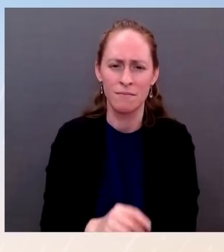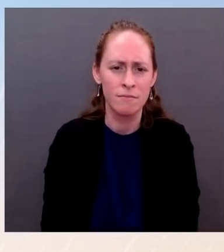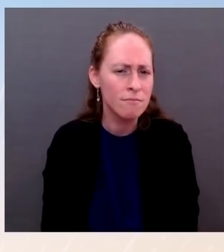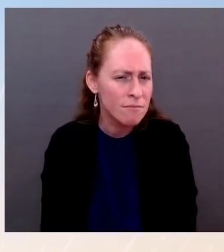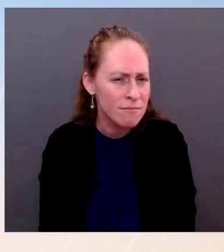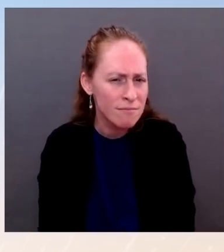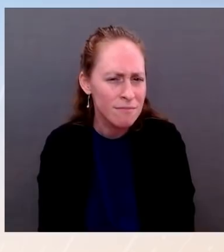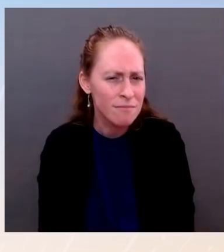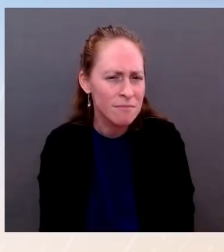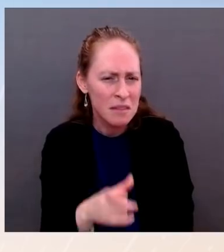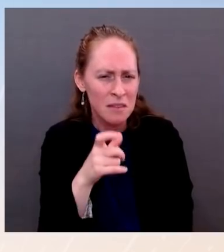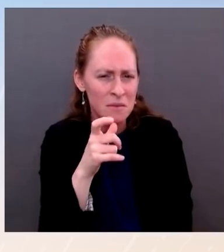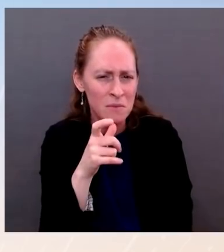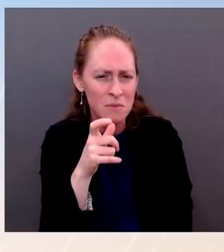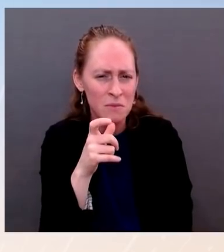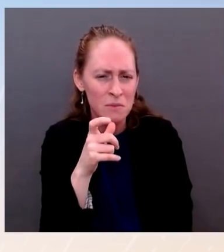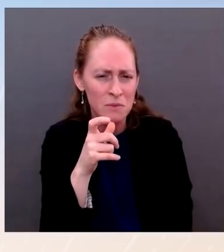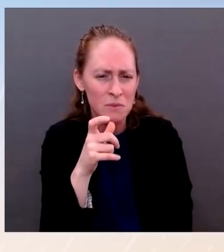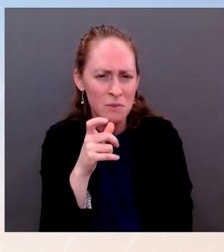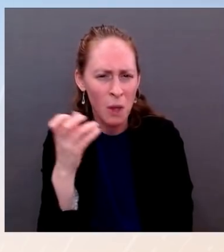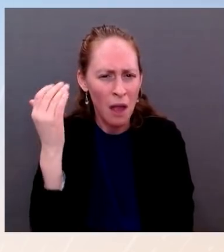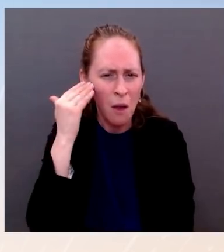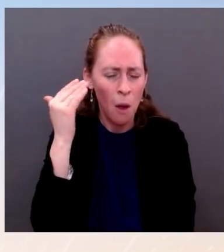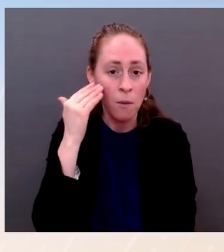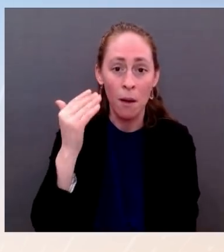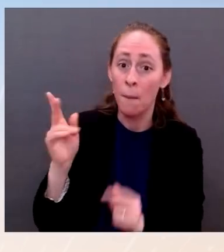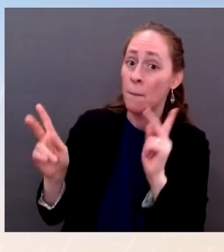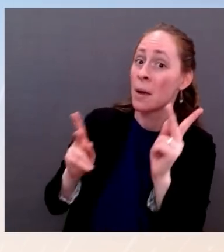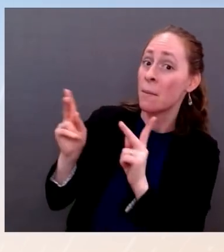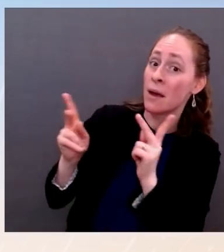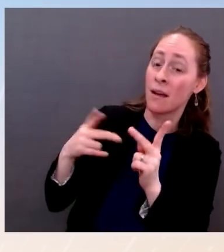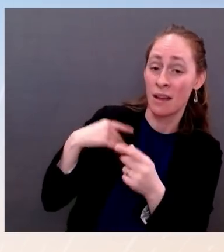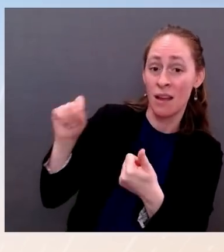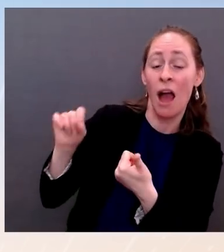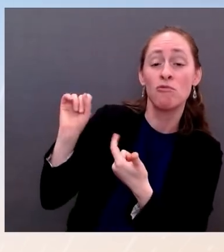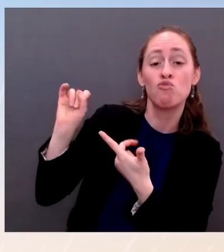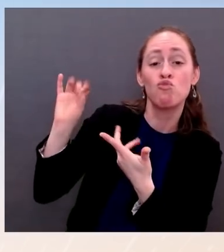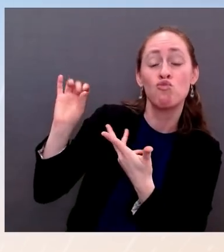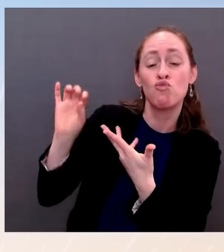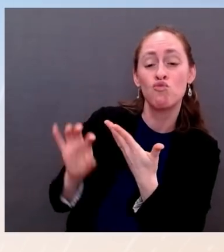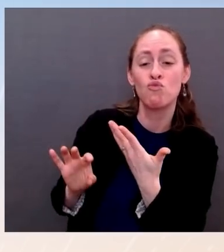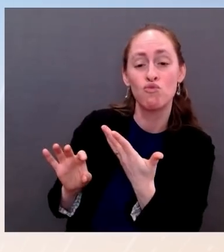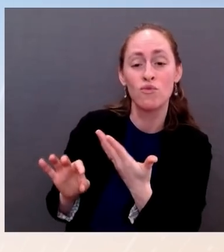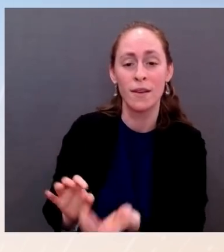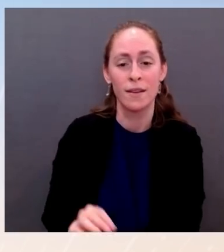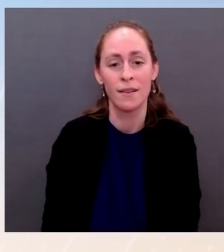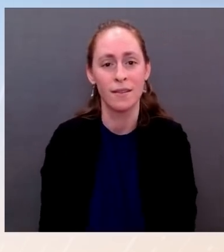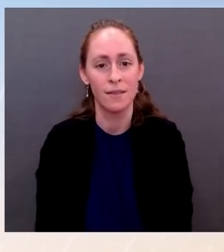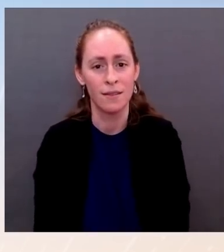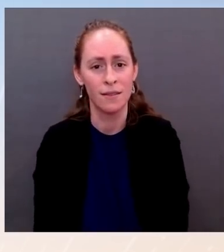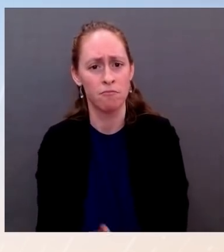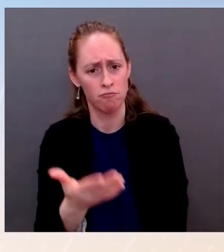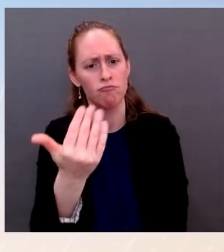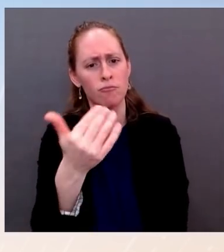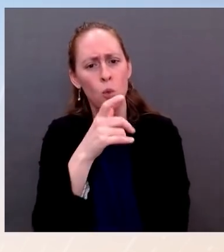Ms. Psaki: I'd love to know a name. The Press: Goodness. Mitch McConnell. Ms. Psaki: Okay. Well, here's what I would say to Mr. McConnell: